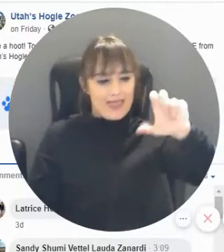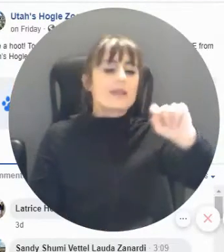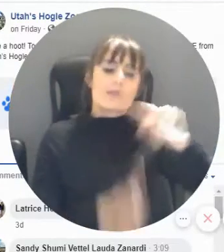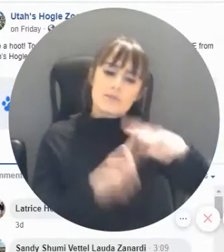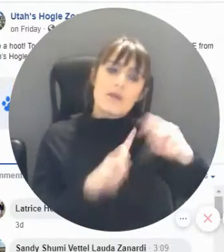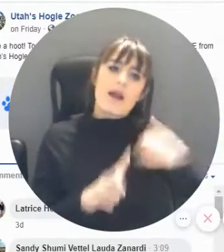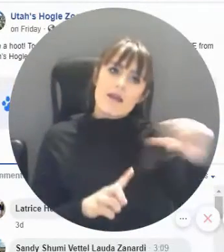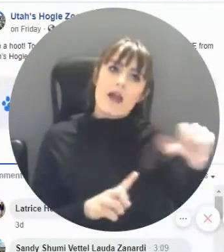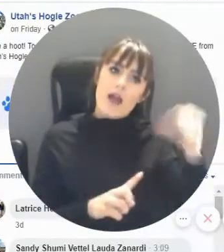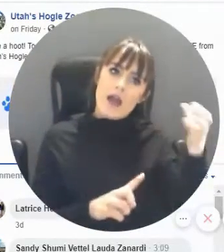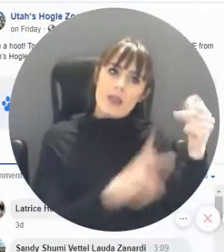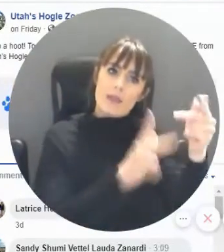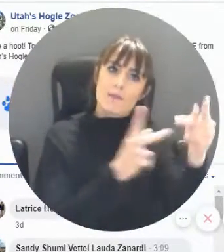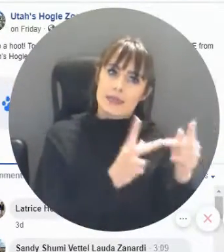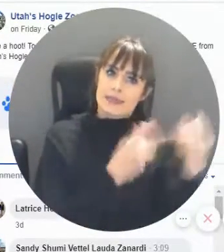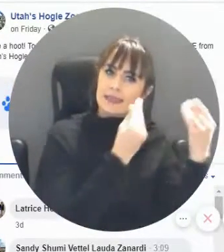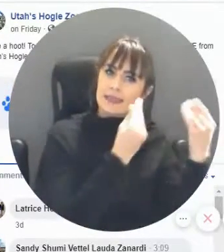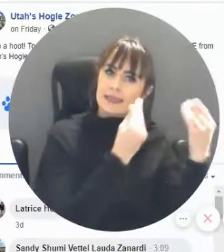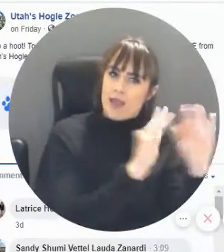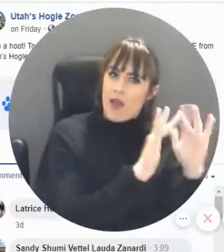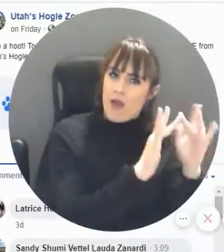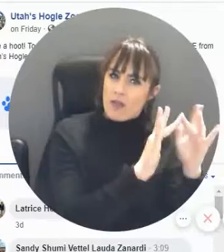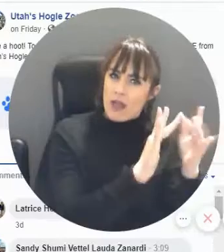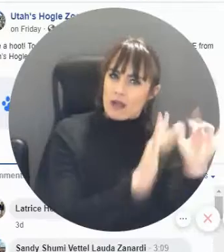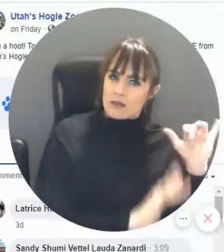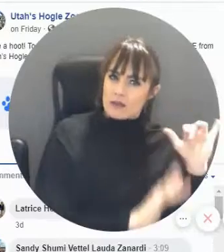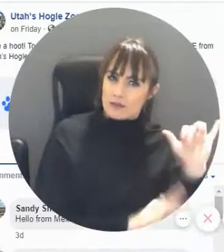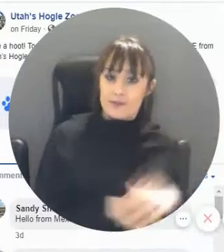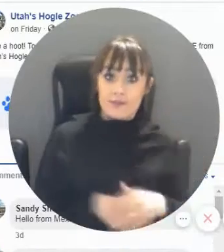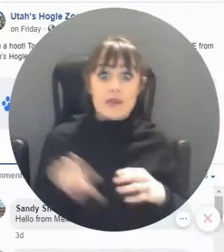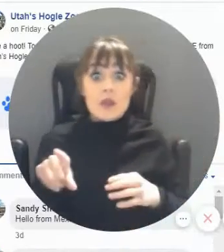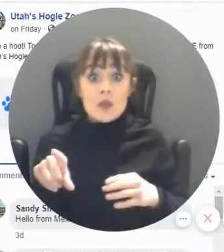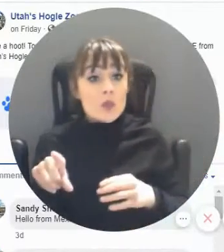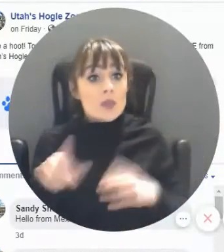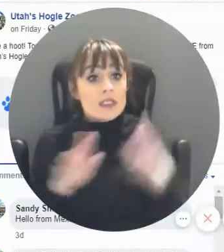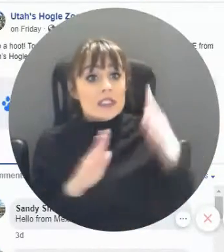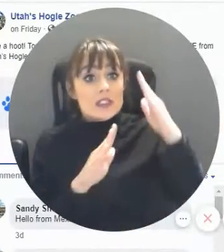Ooh! Look at this. It's a top half of a skull! Brad: Ohhh!!